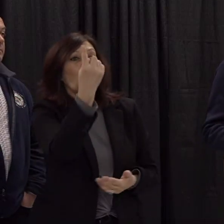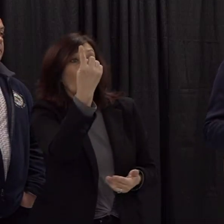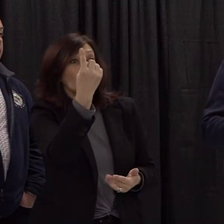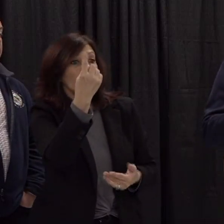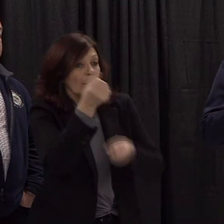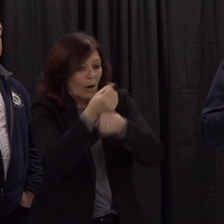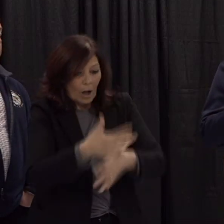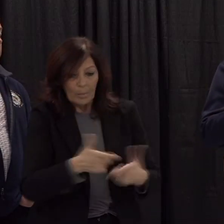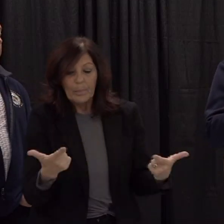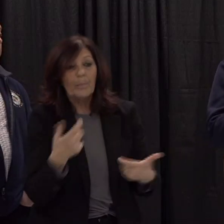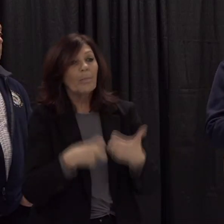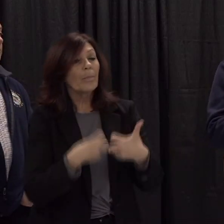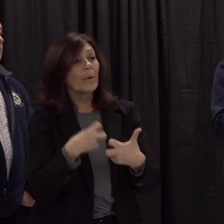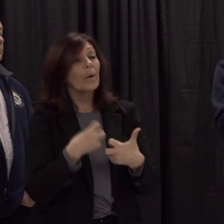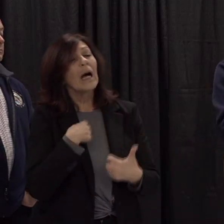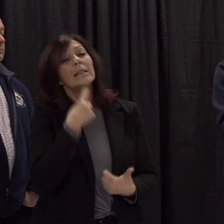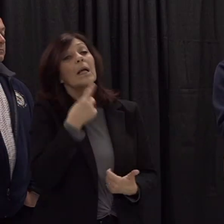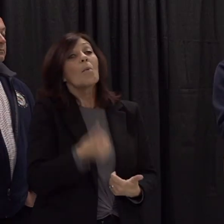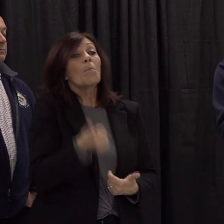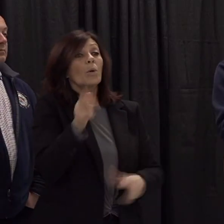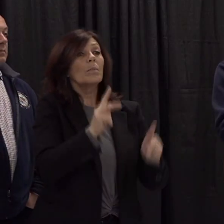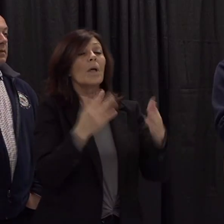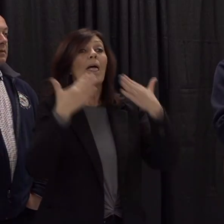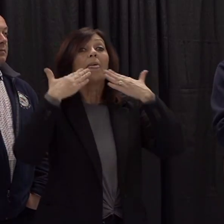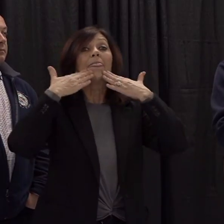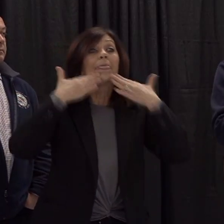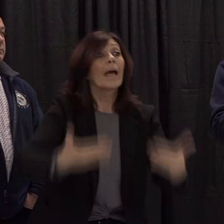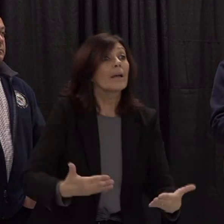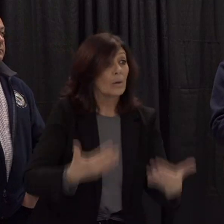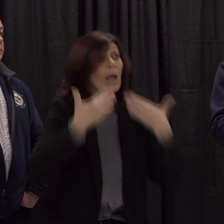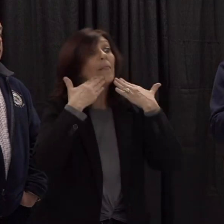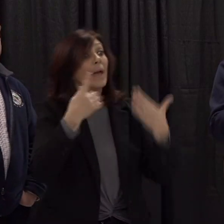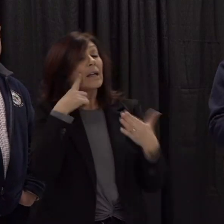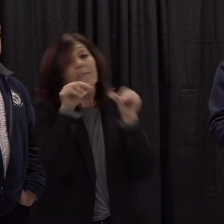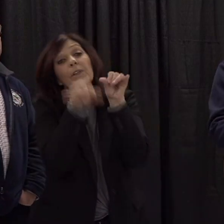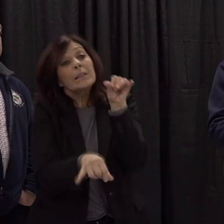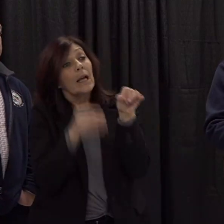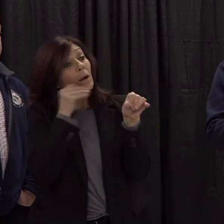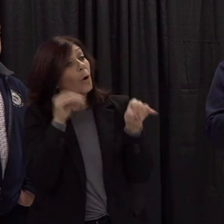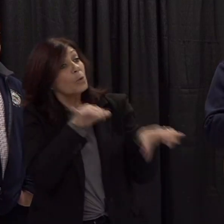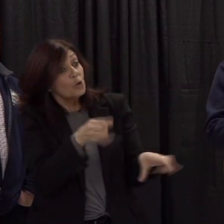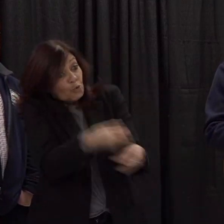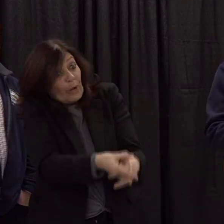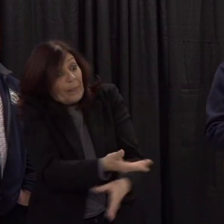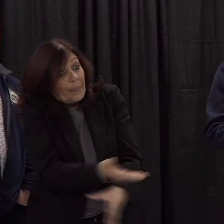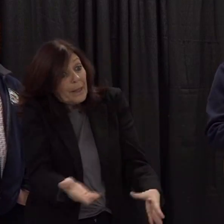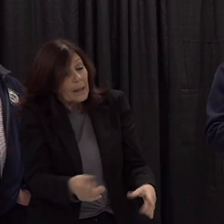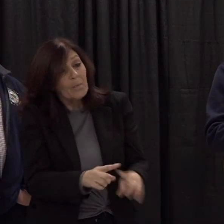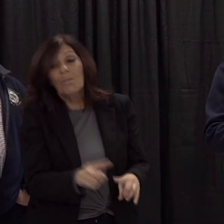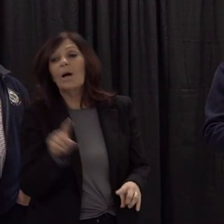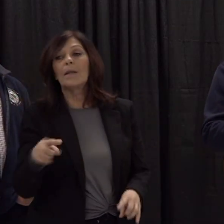I would say to to the majority of people, thank you, thank you for staying home. You're doing the right thing. But all it takes is one or two